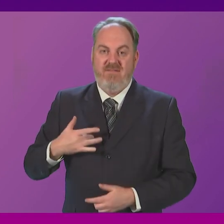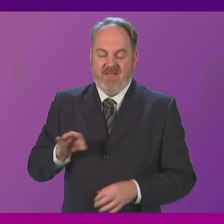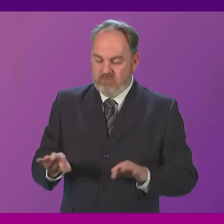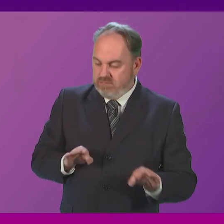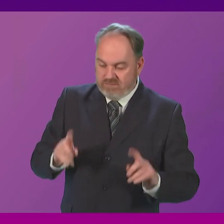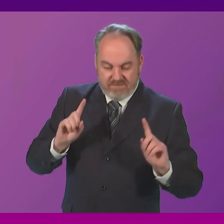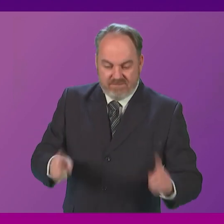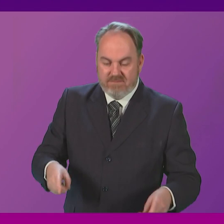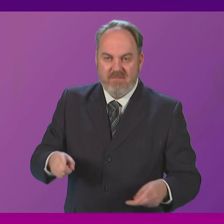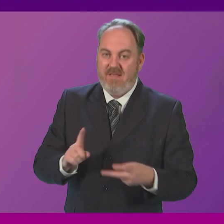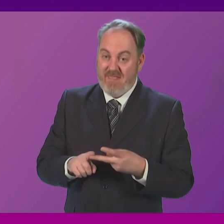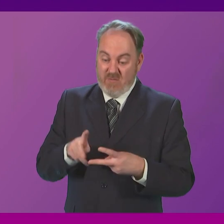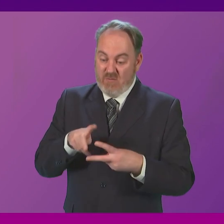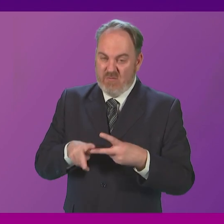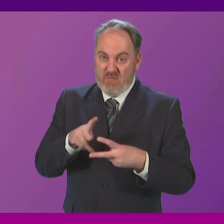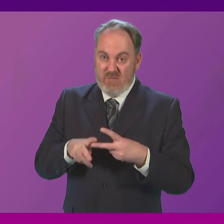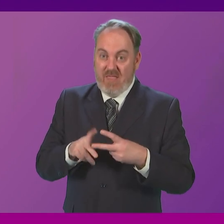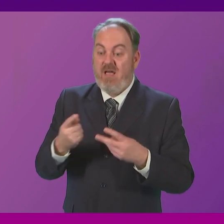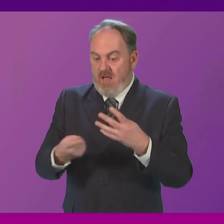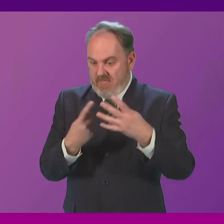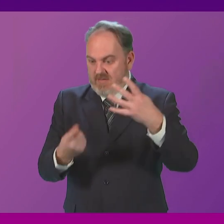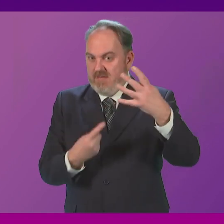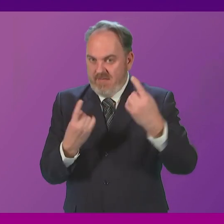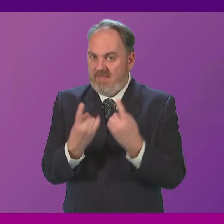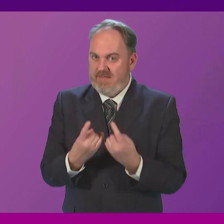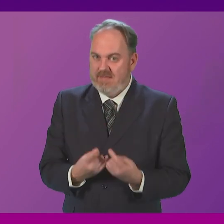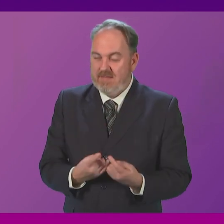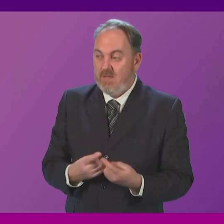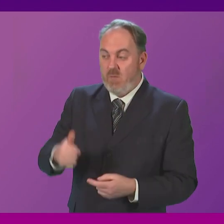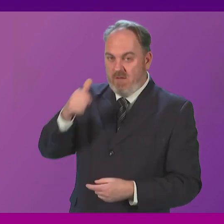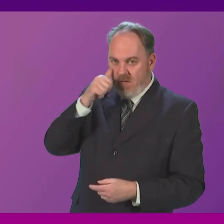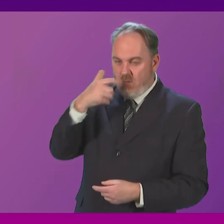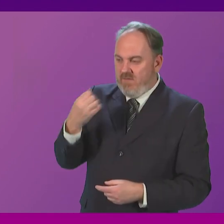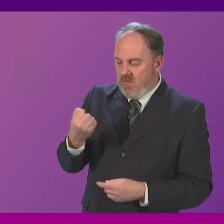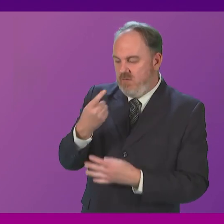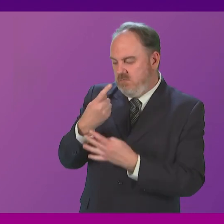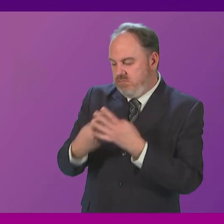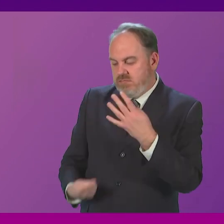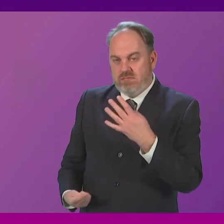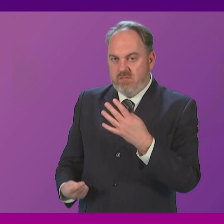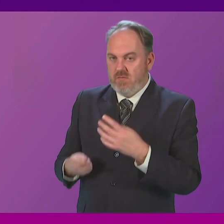That is not all that is in the in-tray. The new First Minister has been left to pick up a catalogue of failure by his predecessors